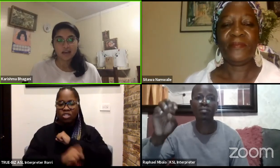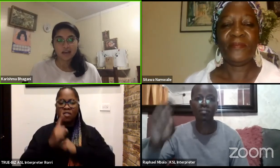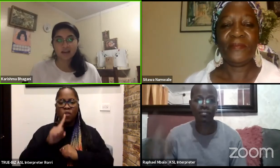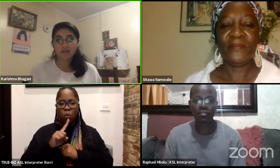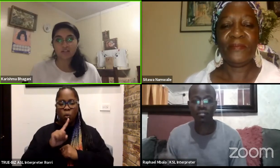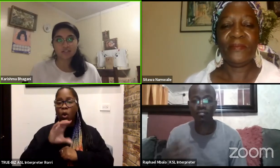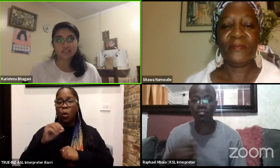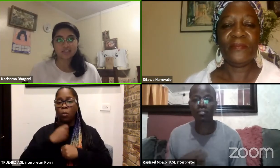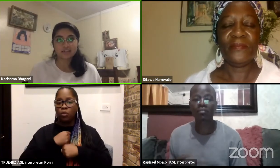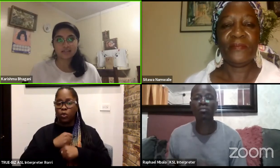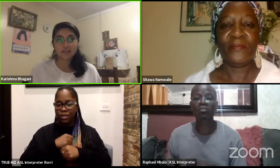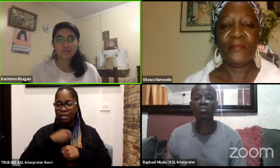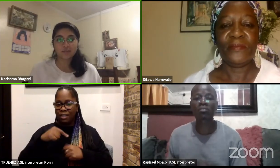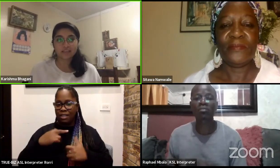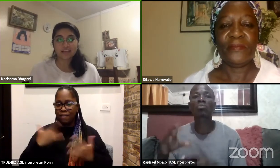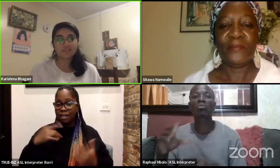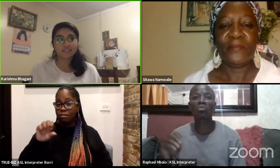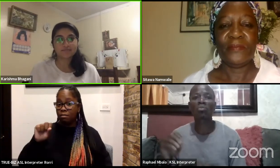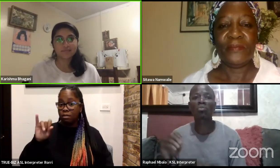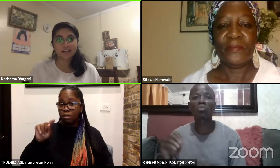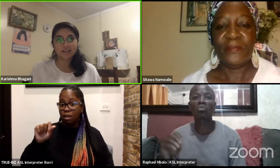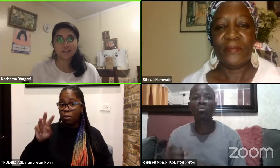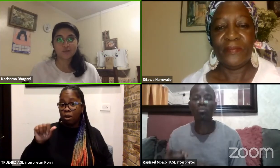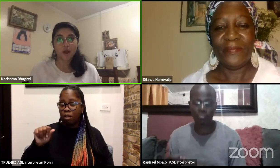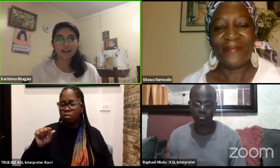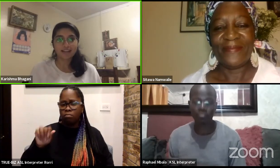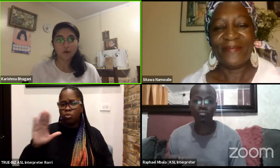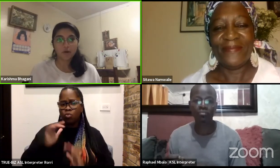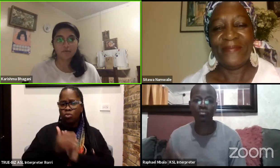And Sitawa, just thank you for the gift that you are